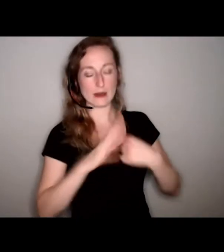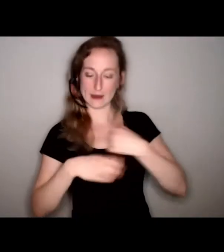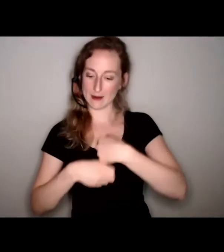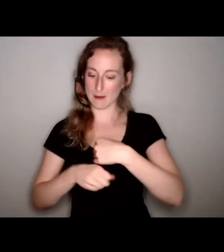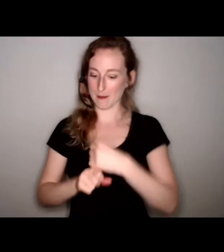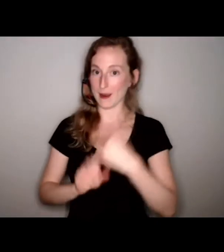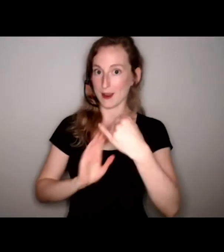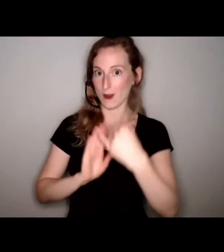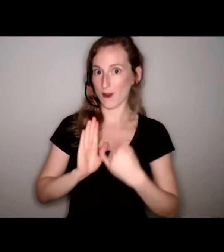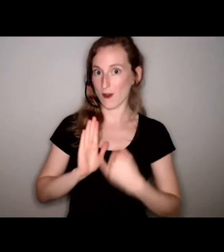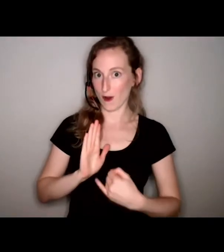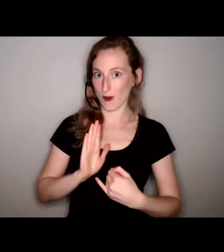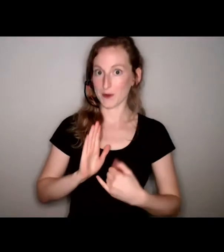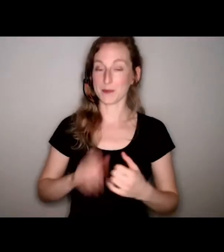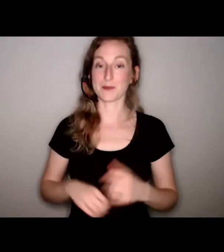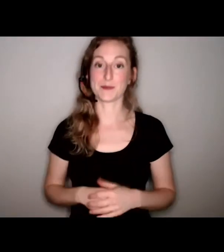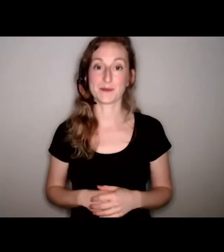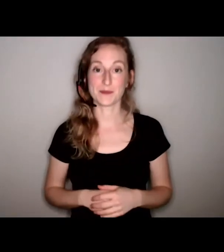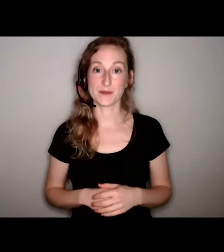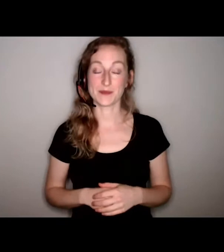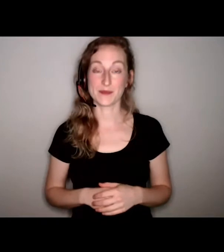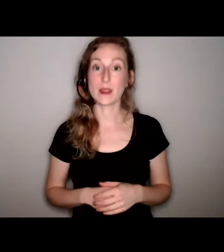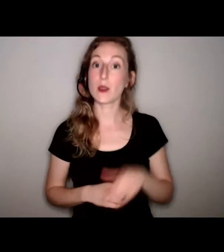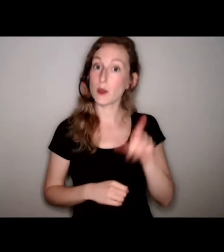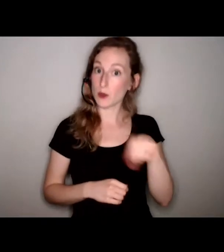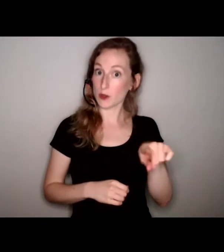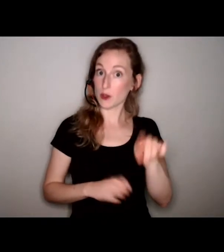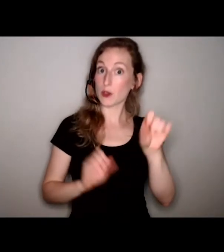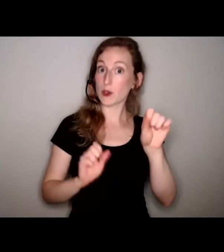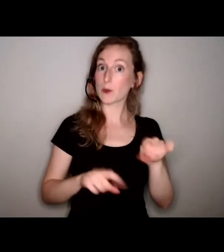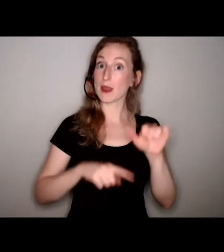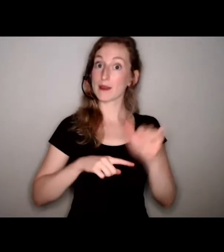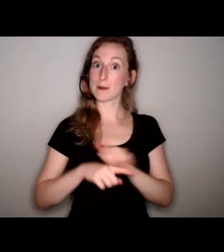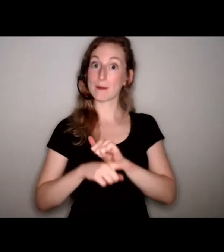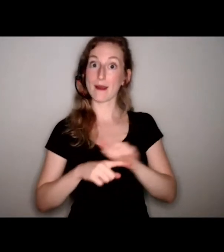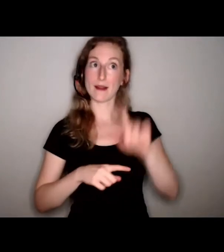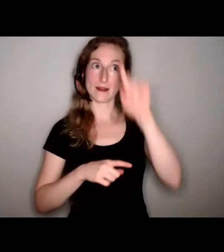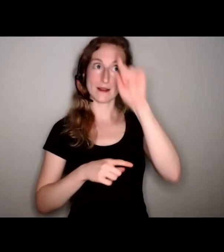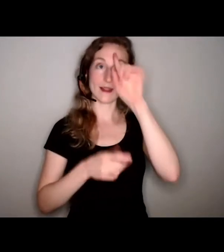You can practice mindfulness while looking at ANY art.